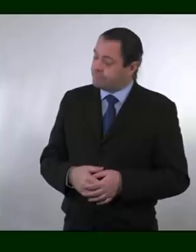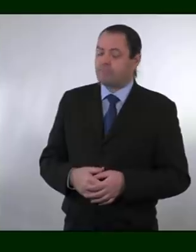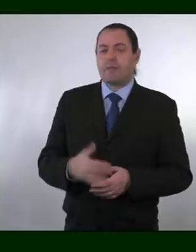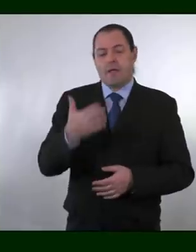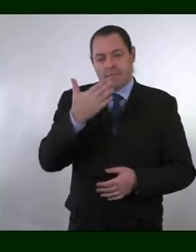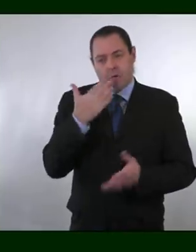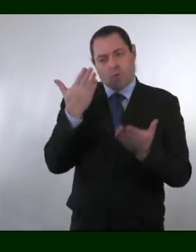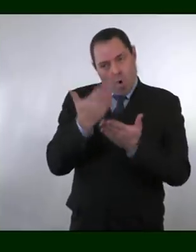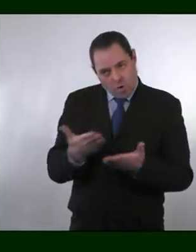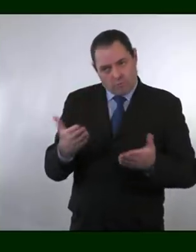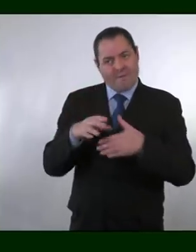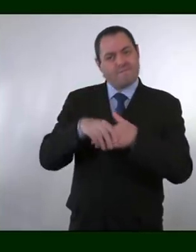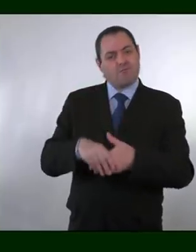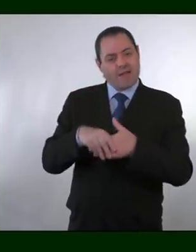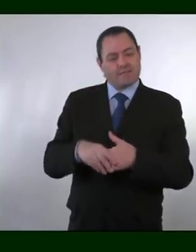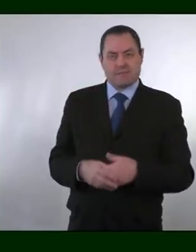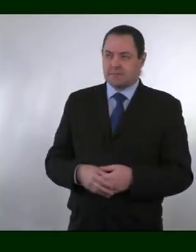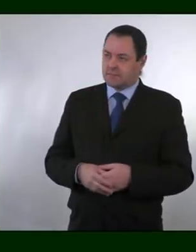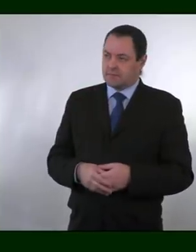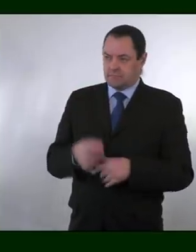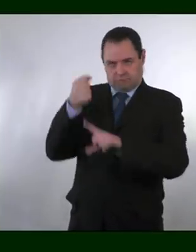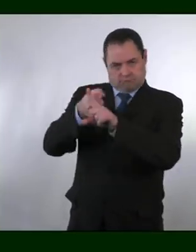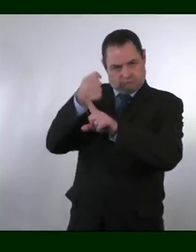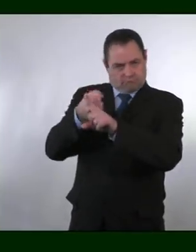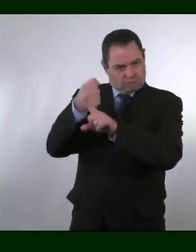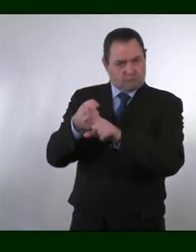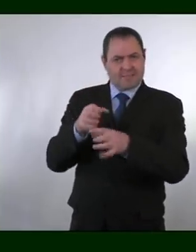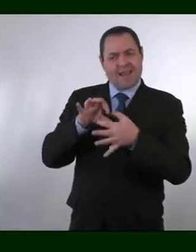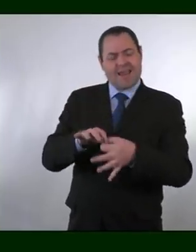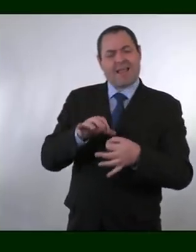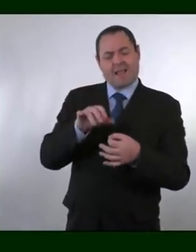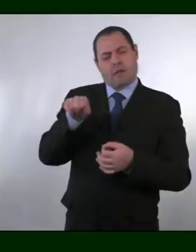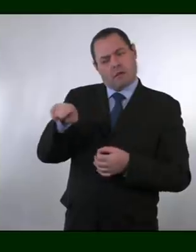is doing to campaign for Grantham and Stamford and for Lincolnshire. I can tell him that we